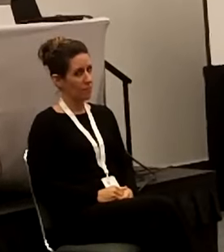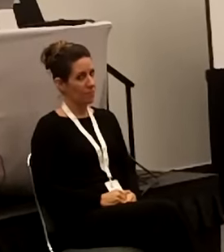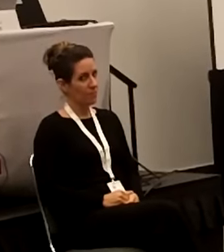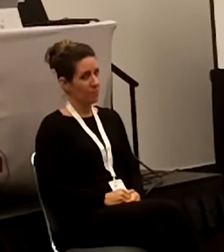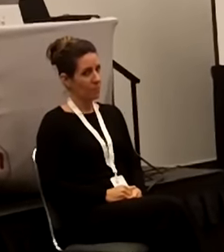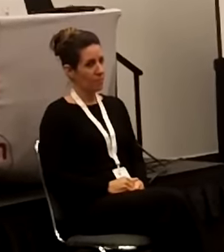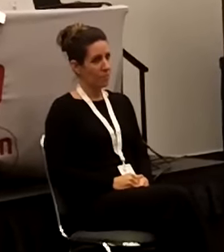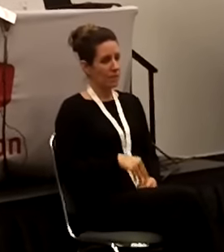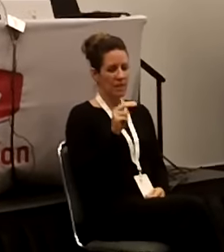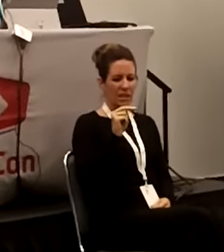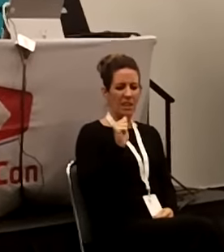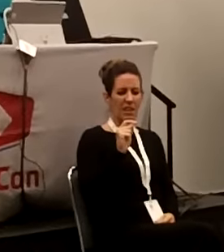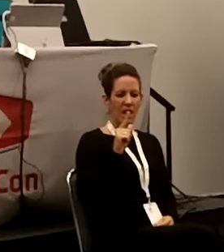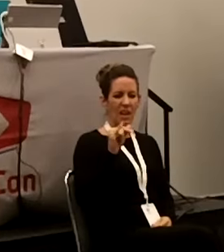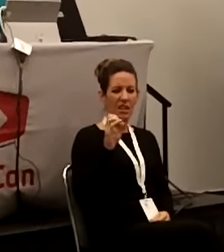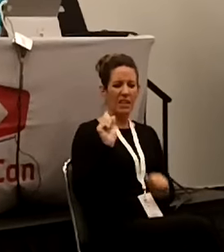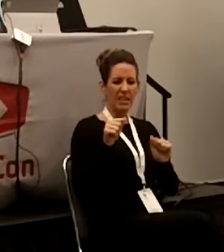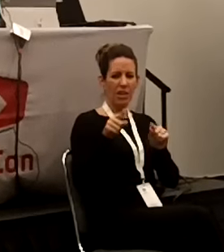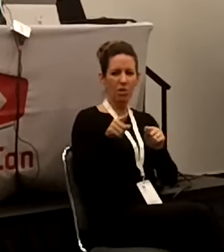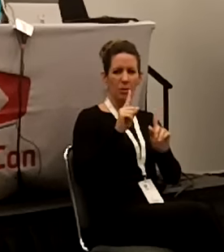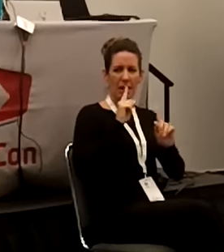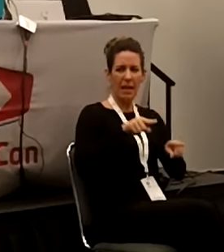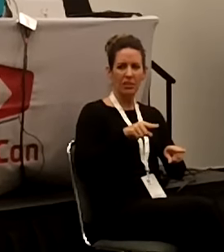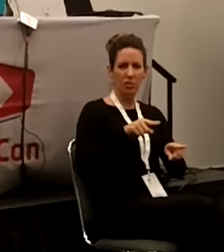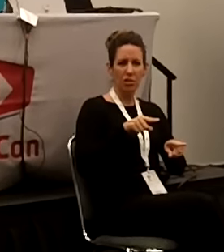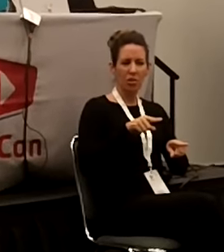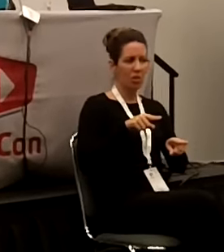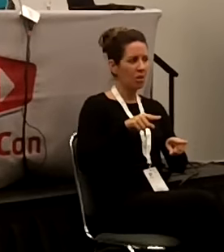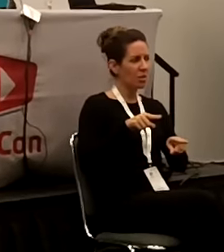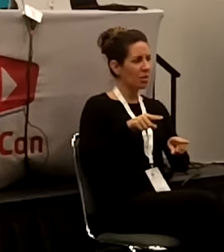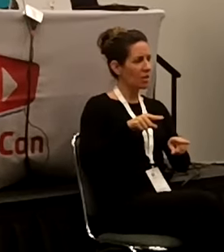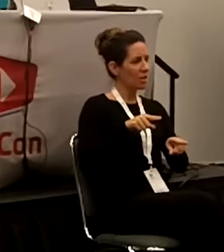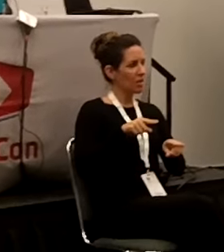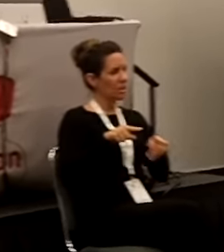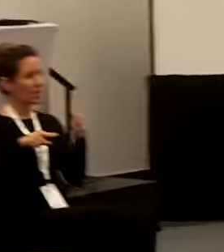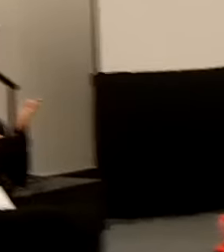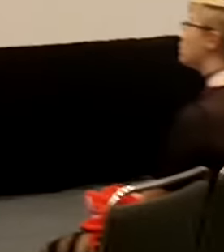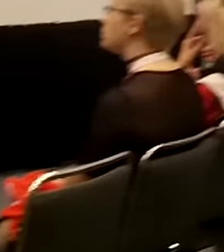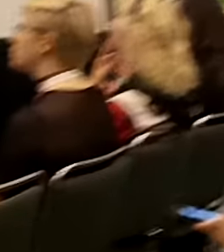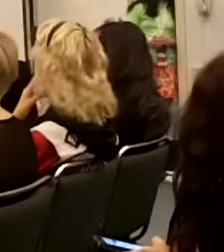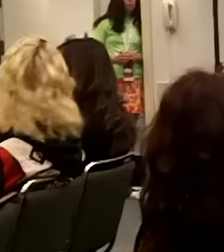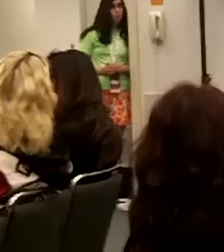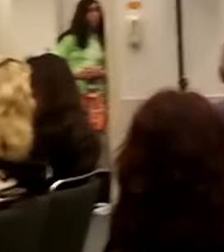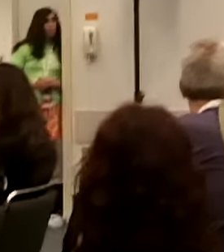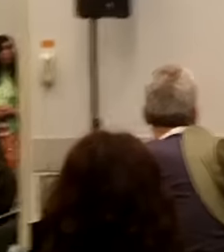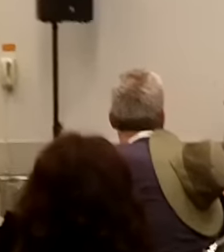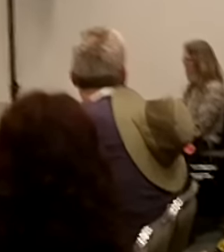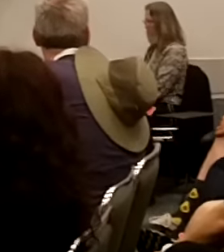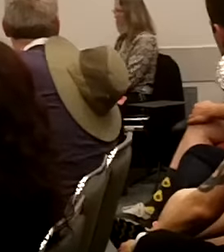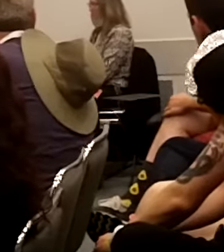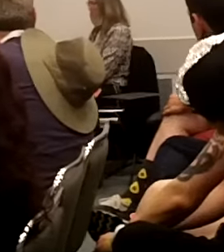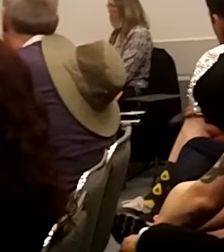Natalie, would you be able to answer that question? Maybe, I think. The algorithm prefers videos that are captioned